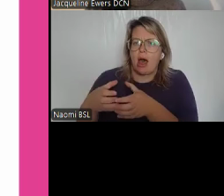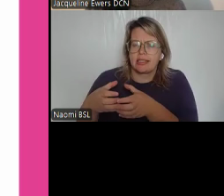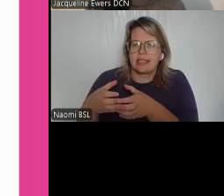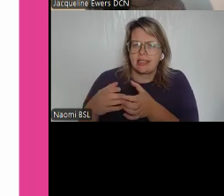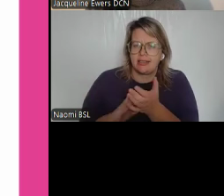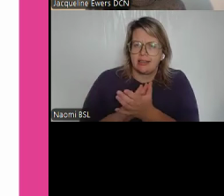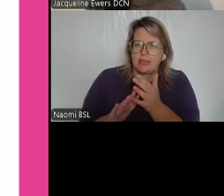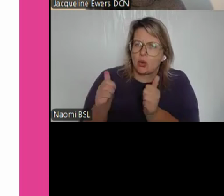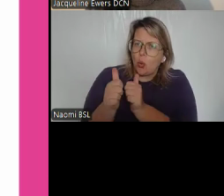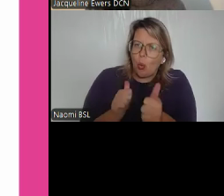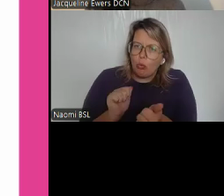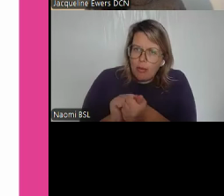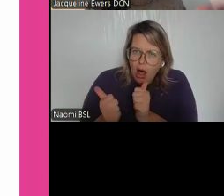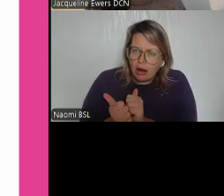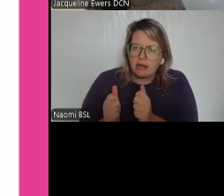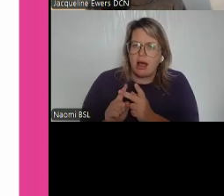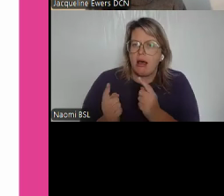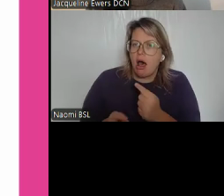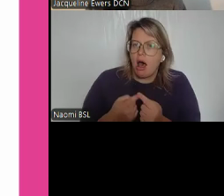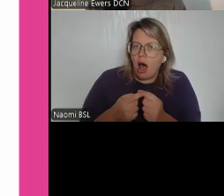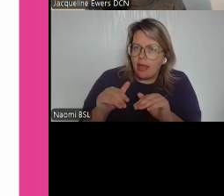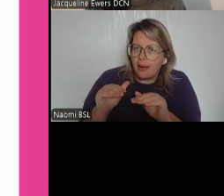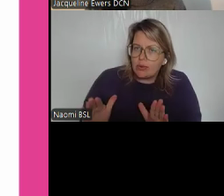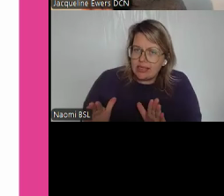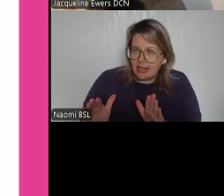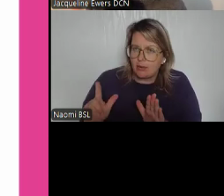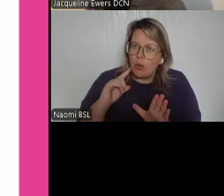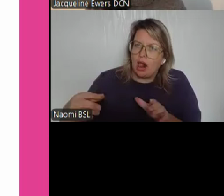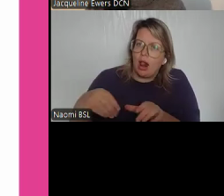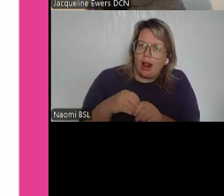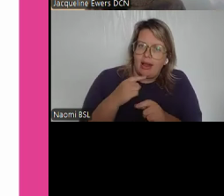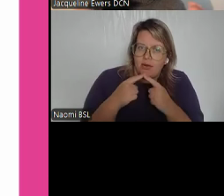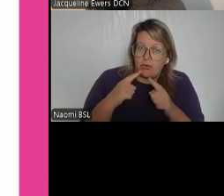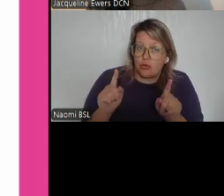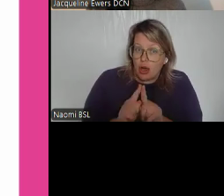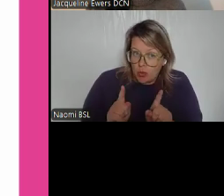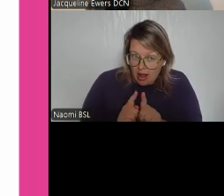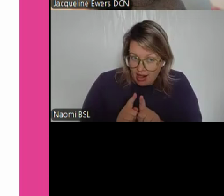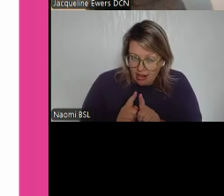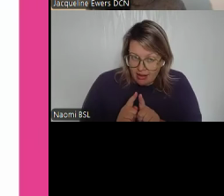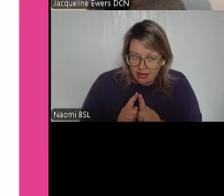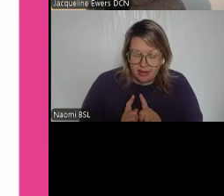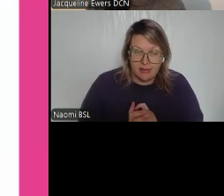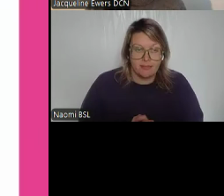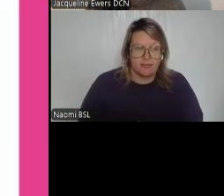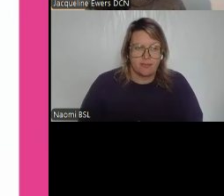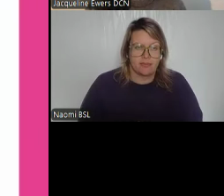and other museums that they will include. However, in a trust, to create that trust,